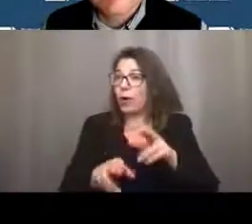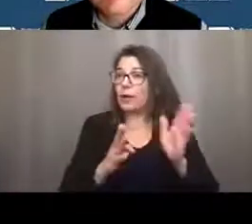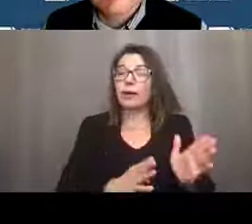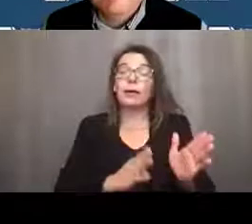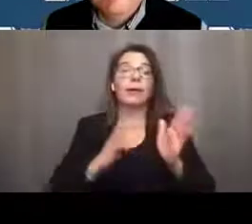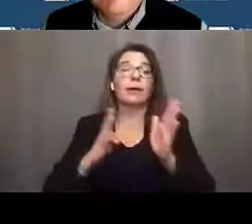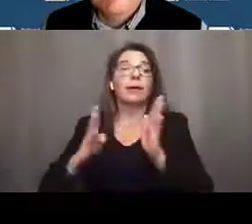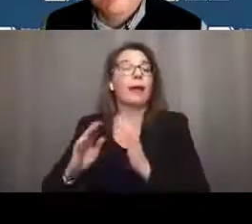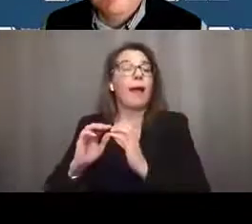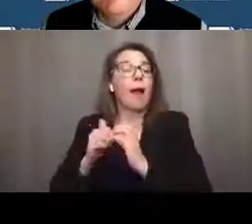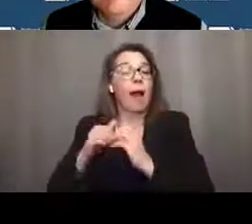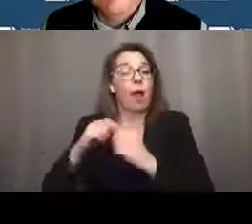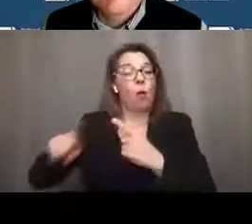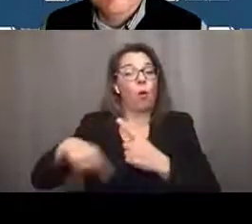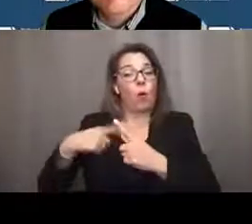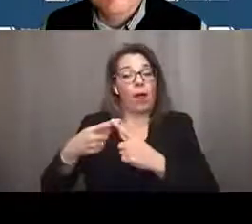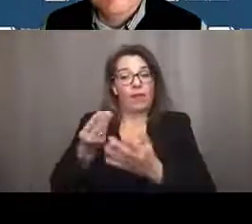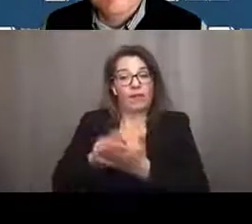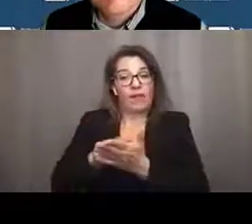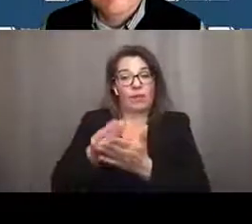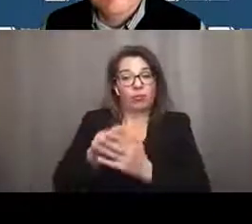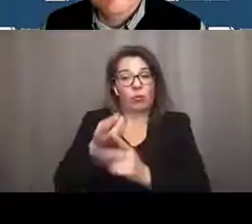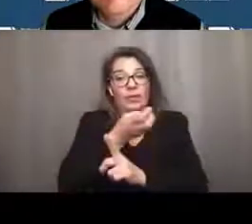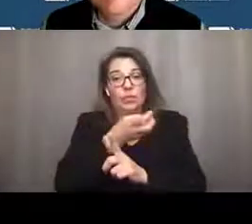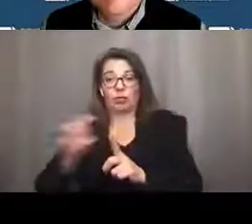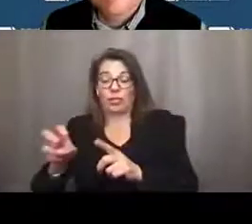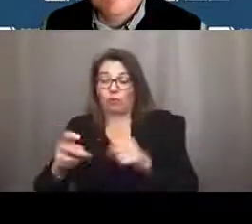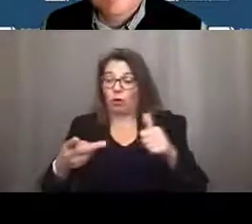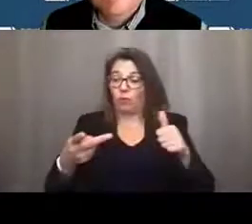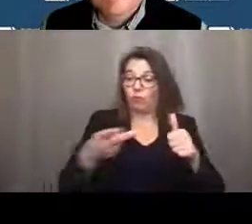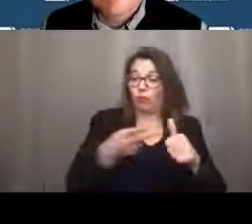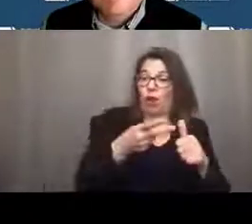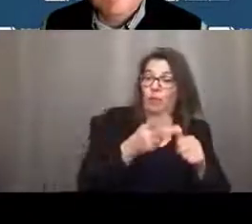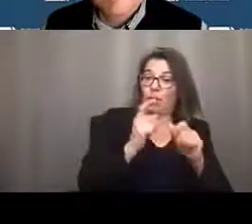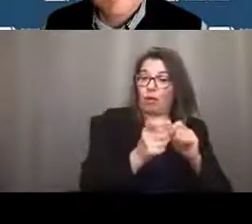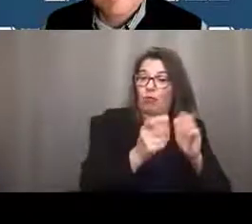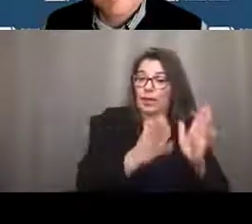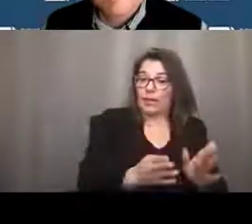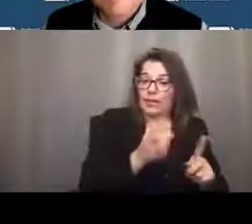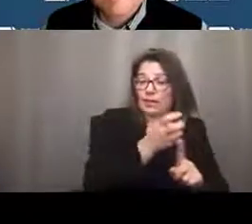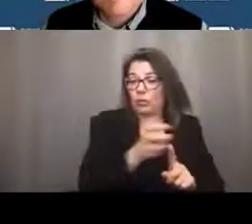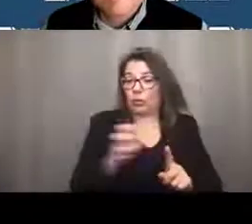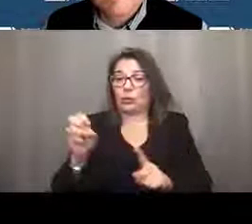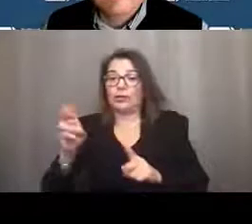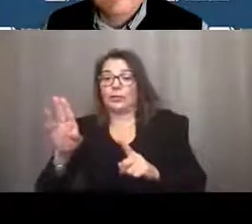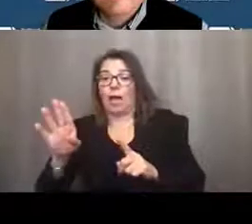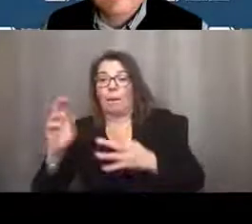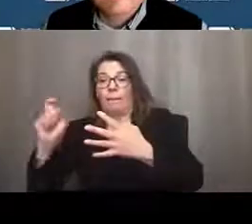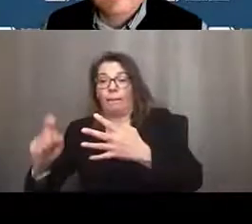how and when the funds will be transferred from the primary grantee to the subgrantee, right.